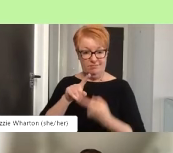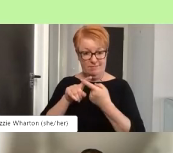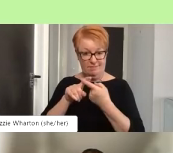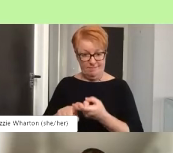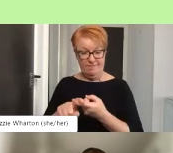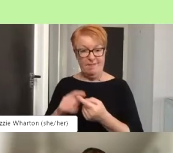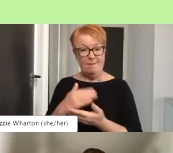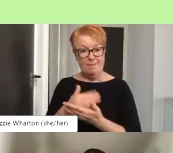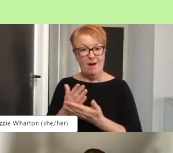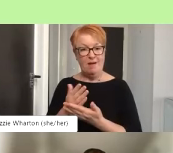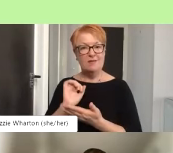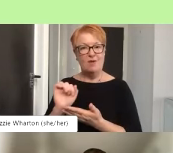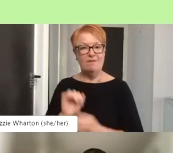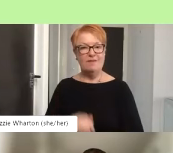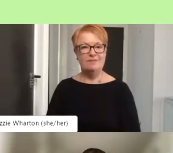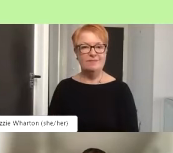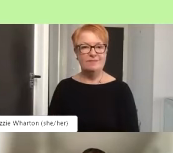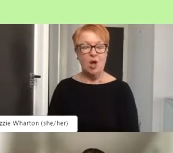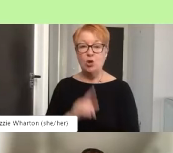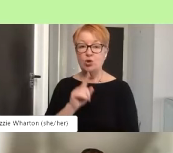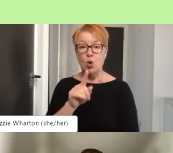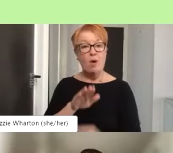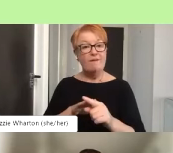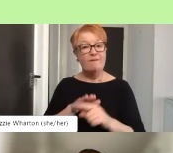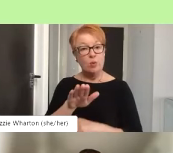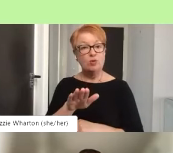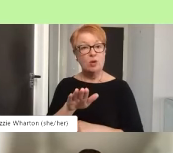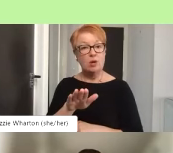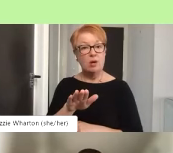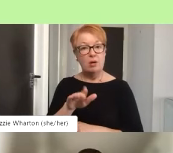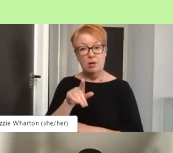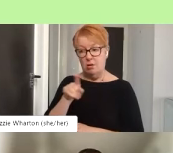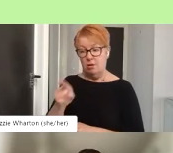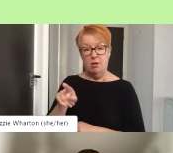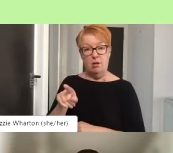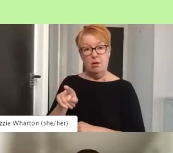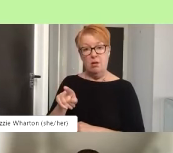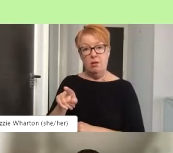When there is an uprising in the future, the museum had to sign up this conceptual contract,